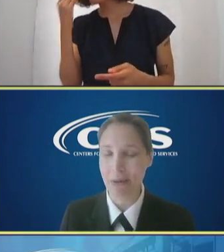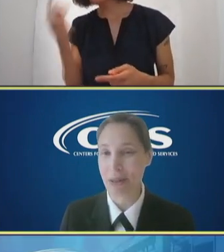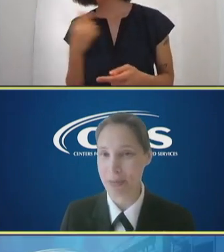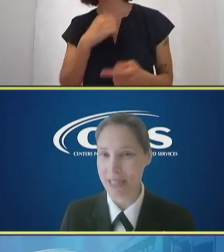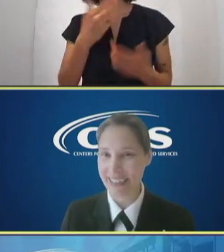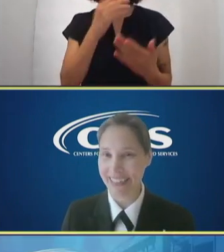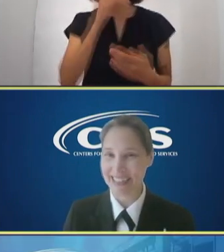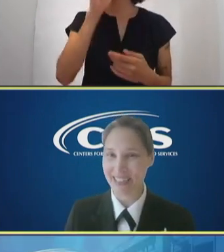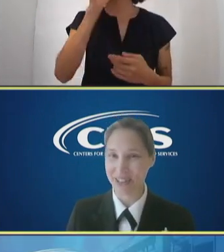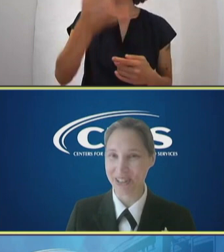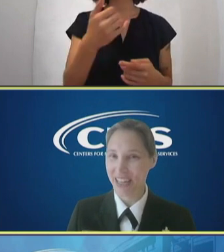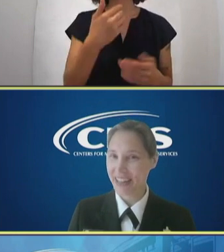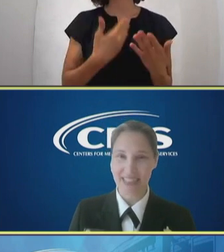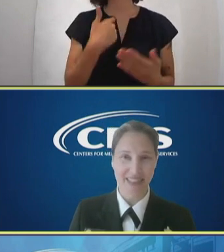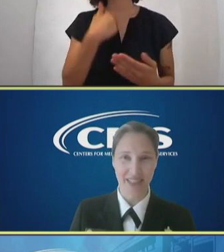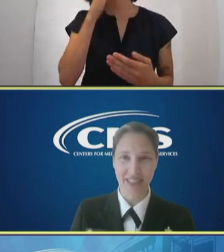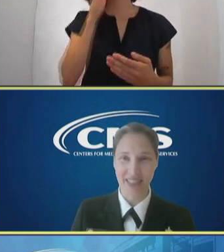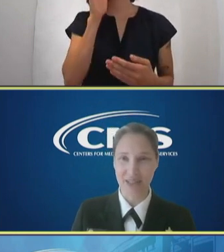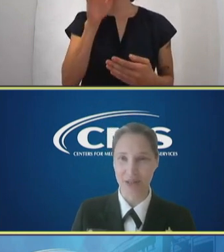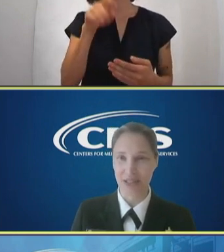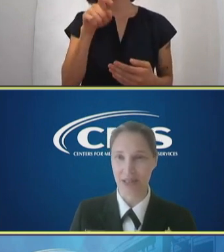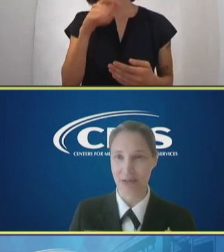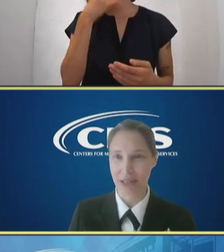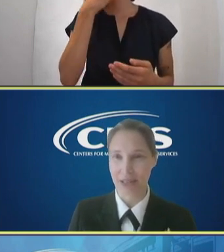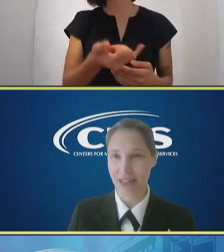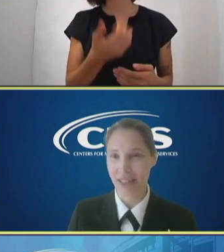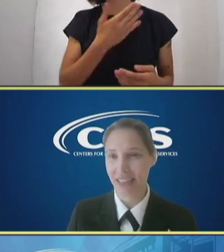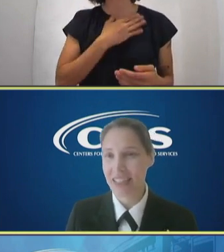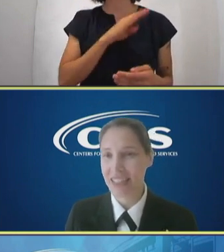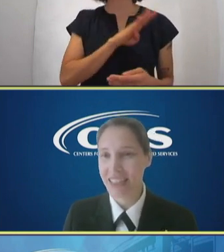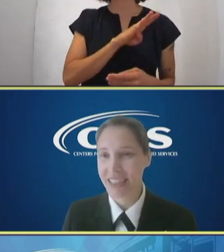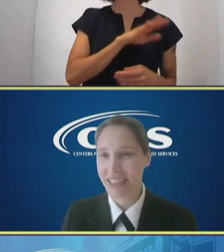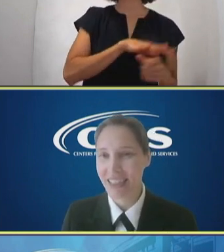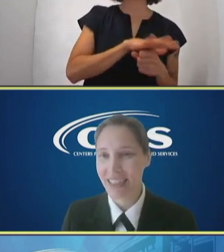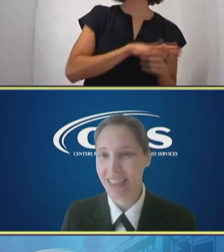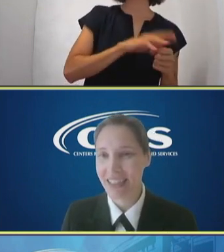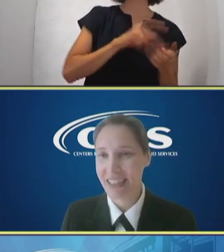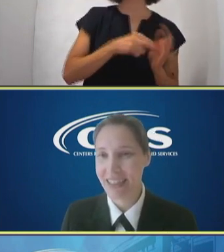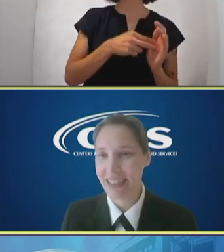on the B side, so that's actually not a situation I'm familiar with.